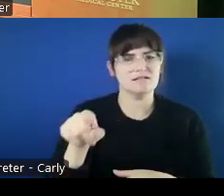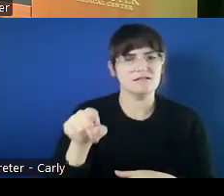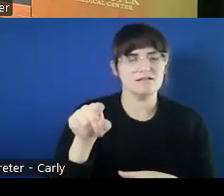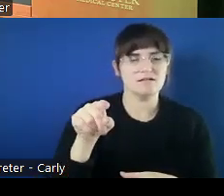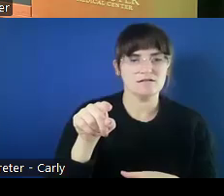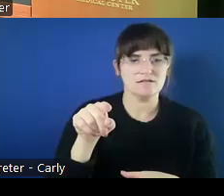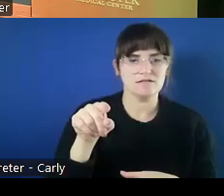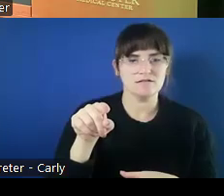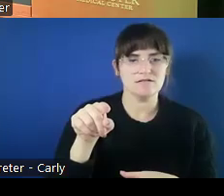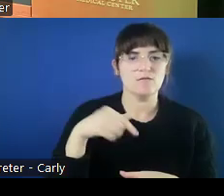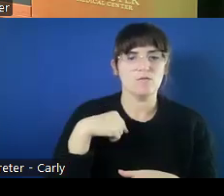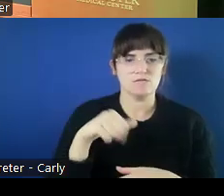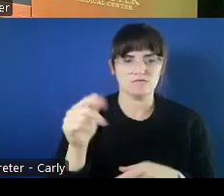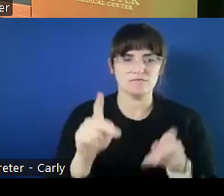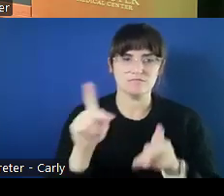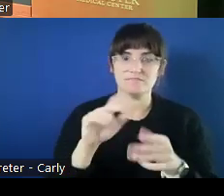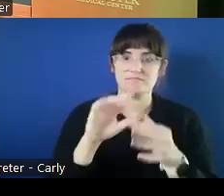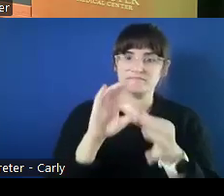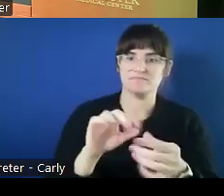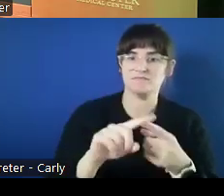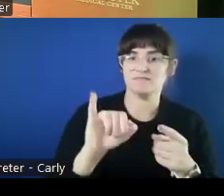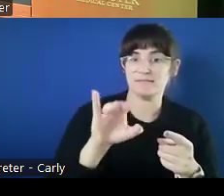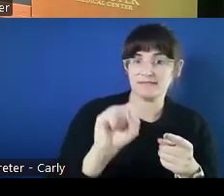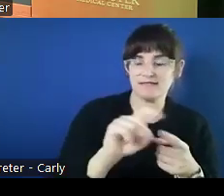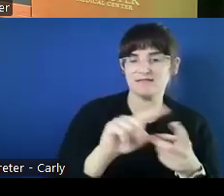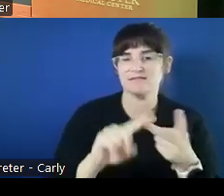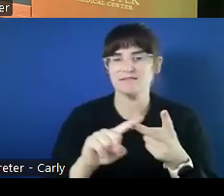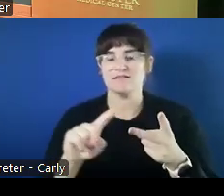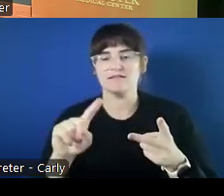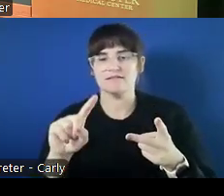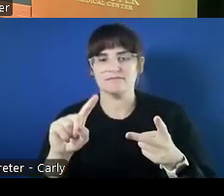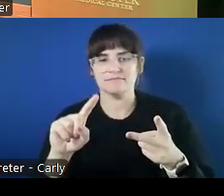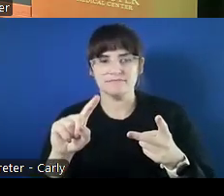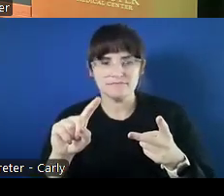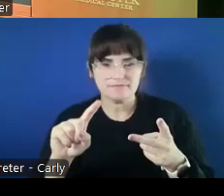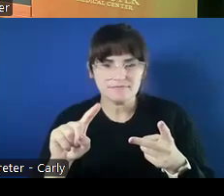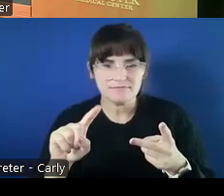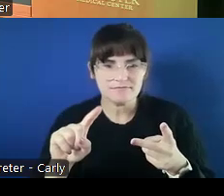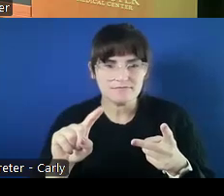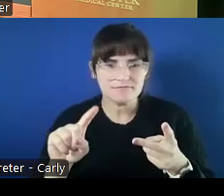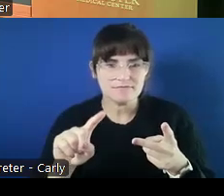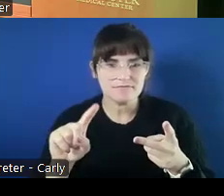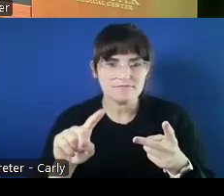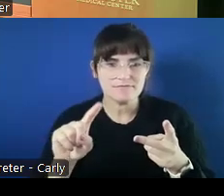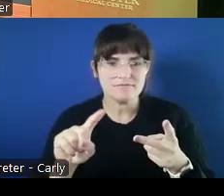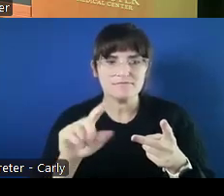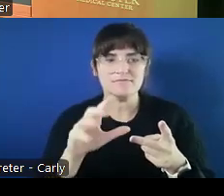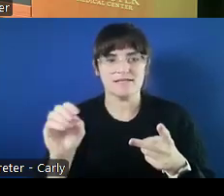in folks with irritable bowel syndrome so do these kinds of programs actually work at helping people